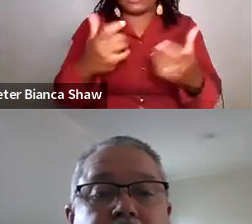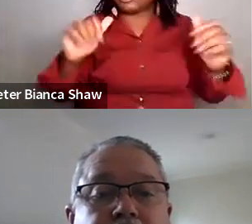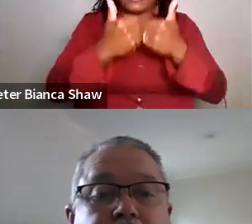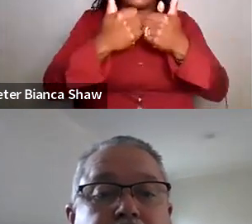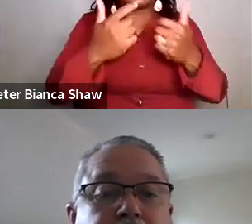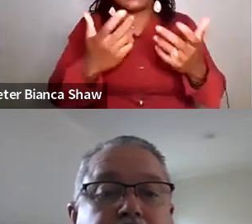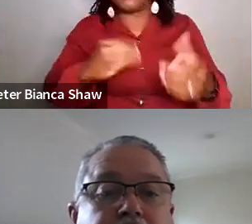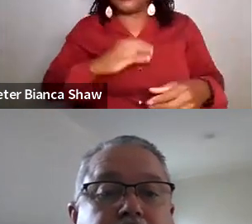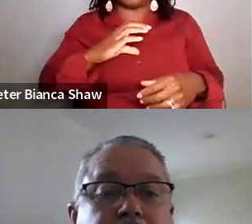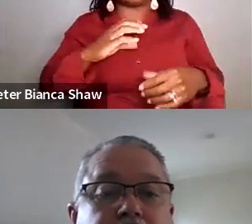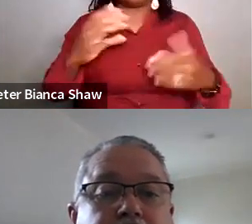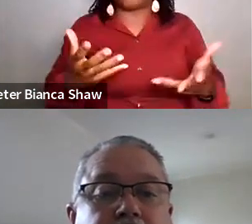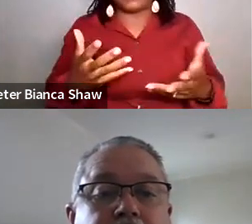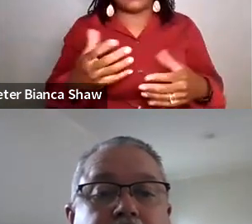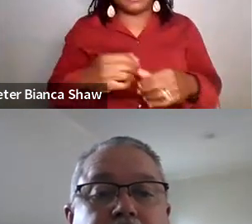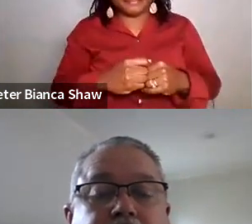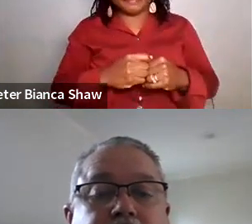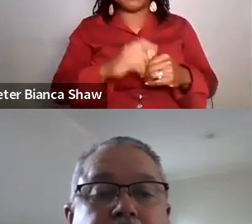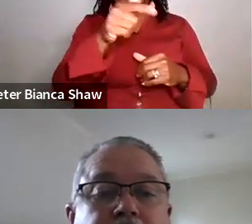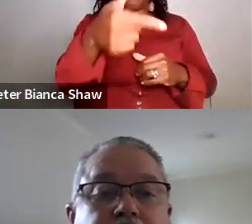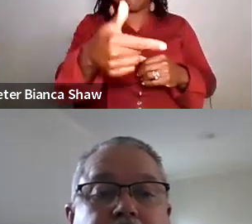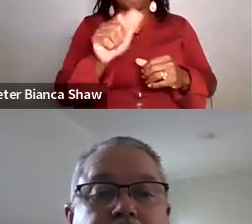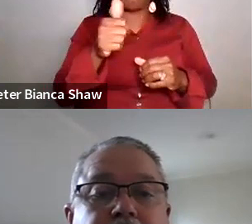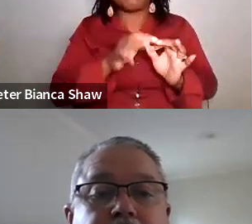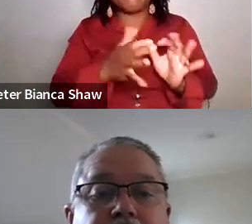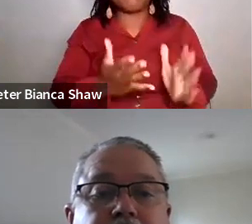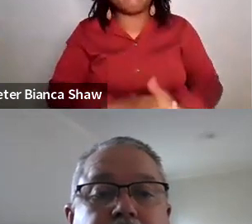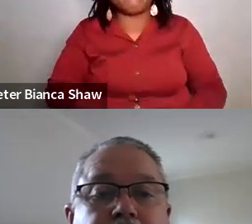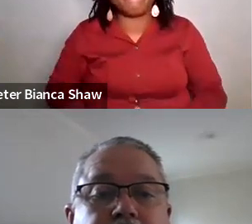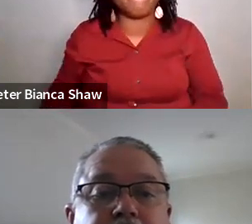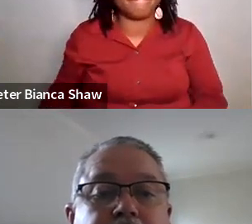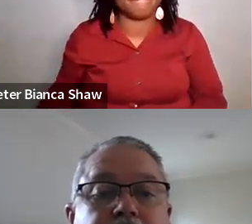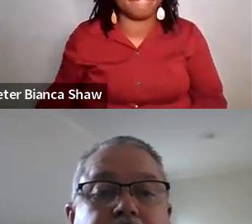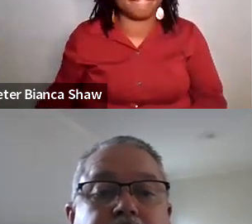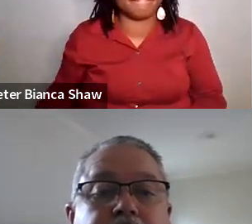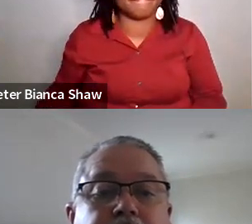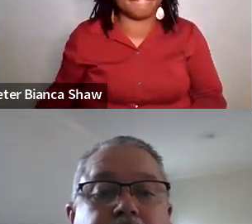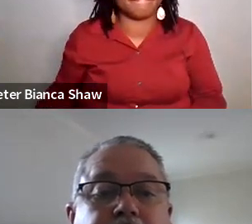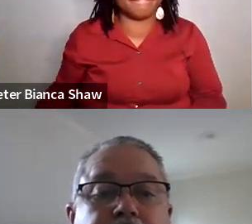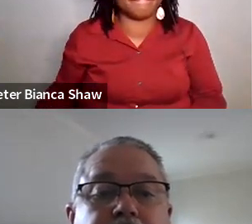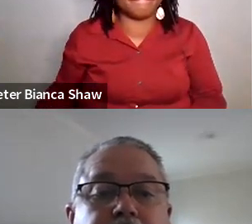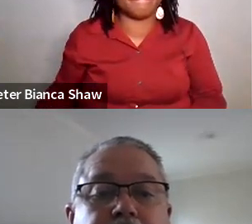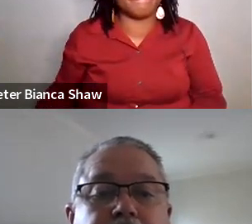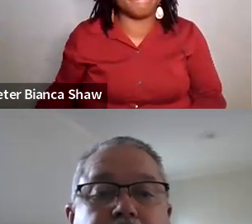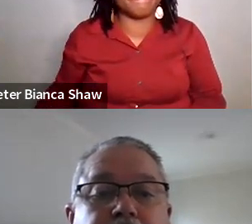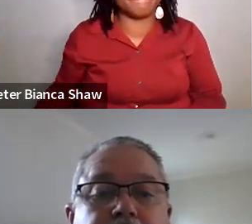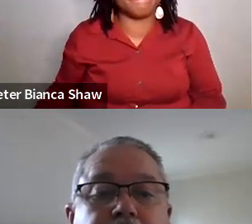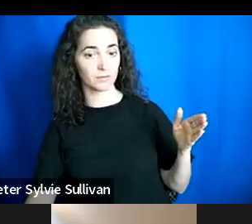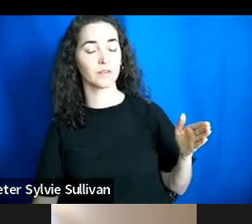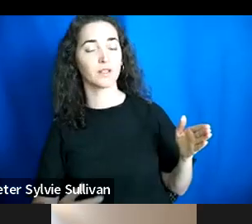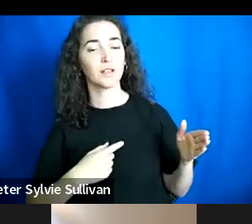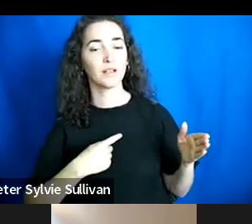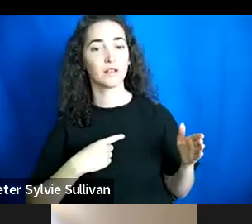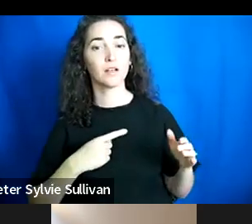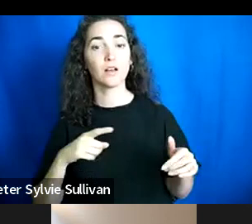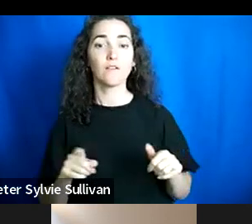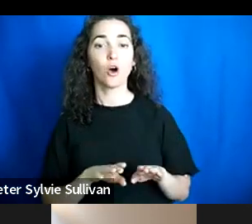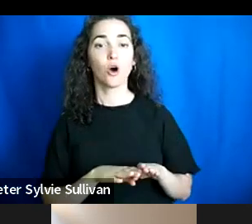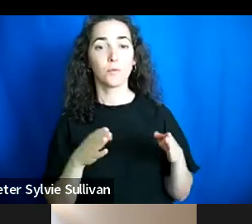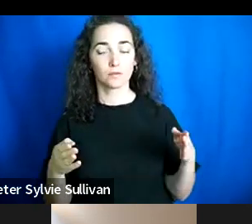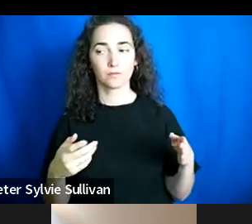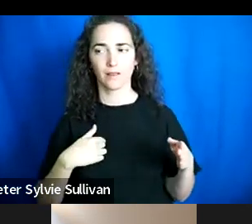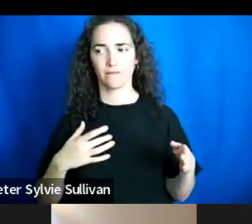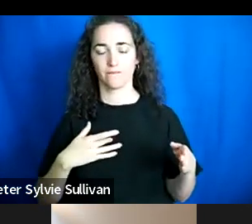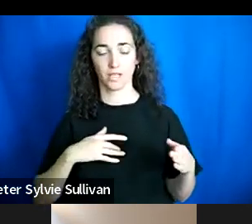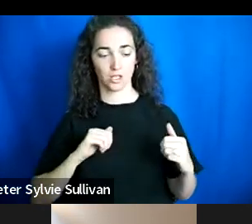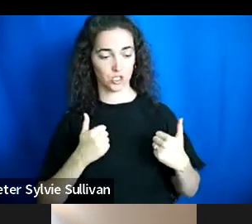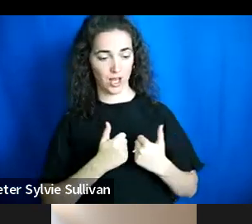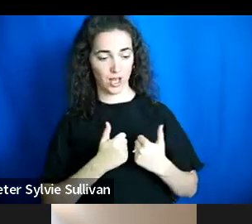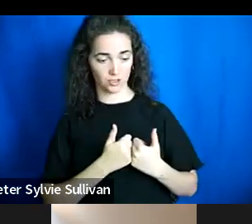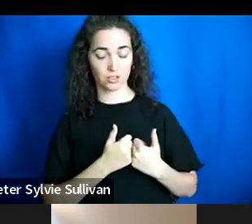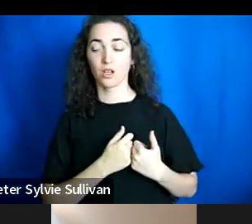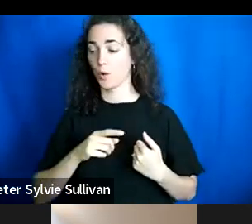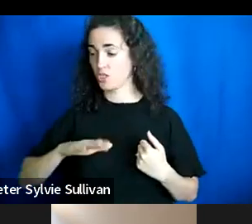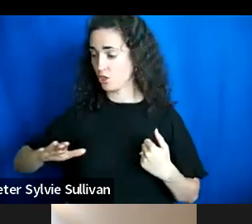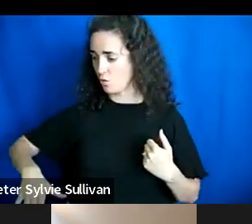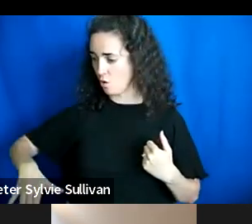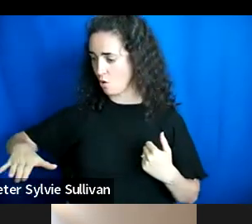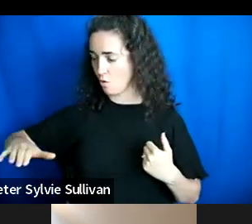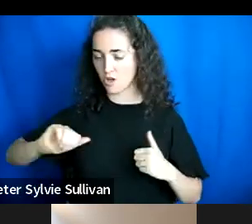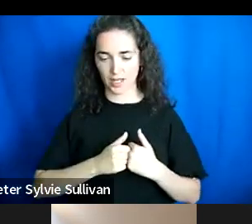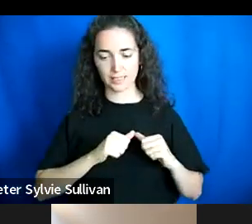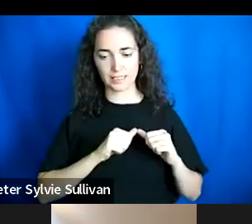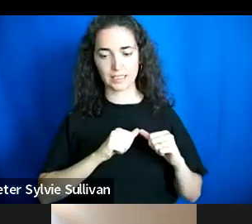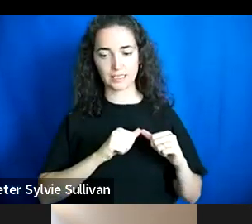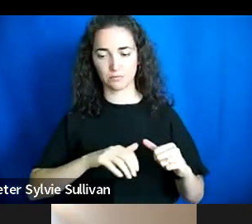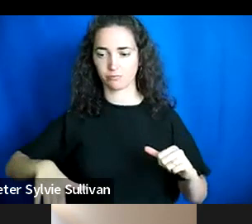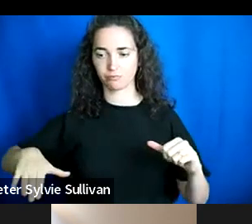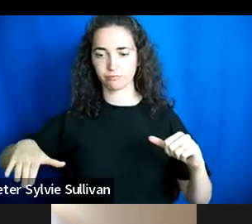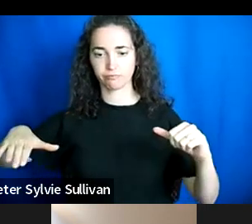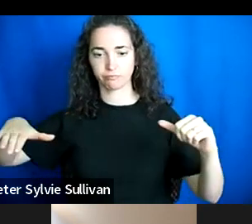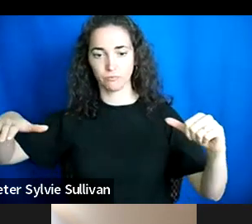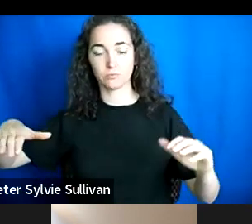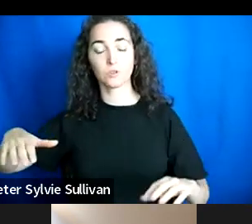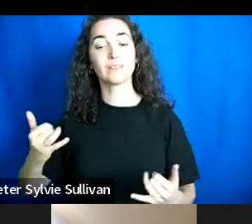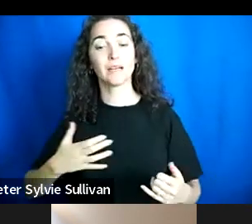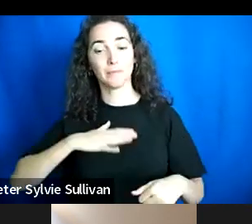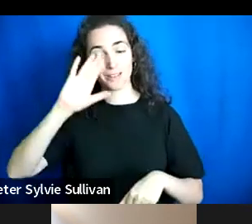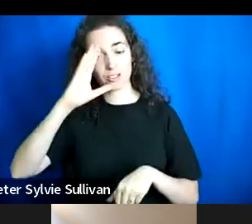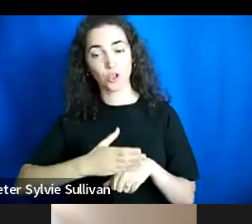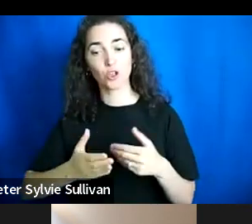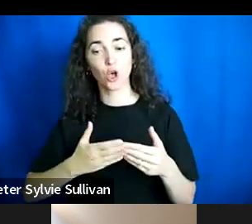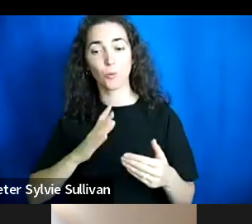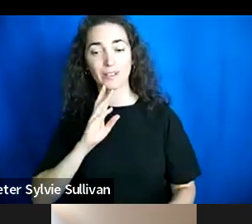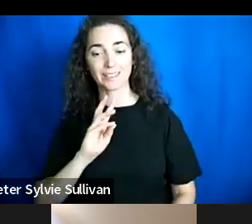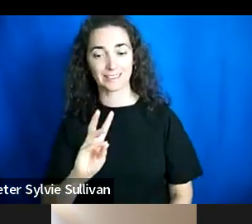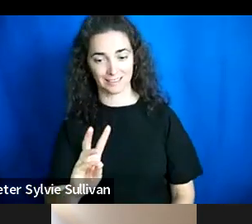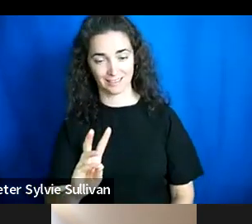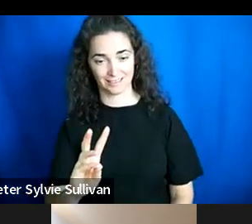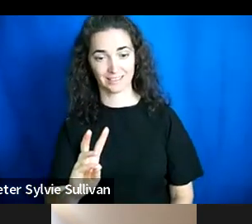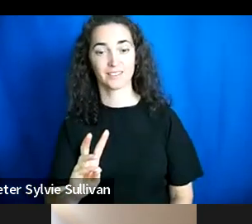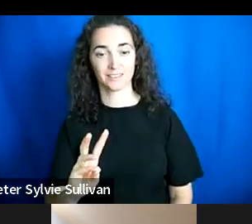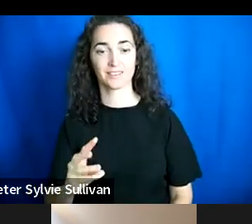Oh, well, let me just first preface it, by saying that I believe that those challenges continue on as our children grow in that, you know I'm at a stage now where my son is only 6, and so some of you guys watching the attendees.